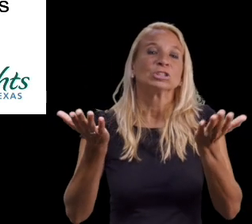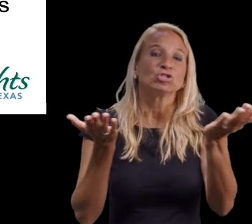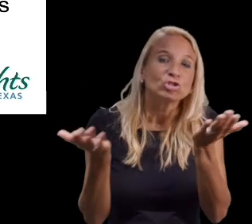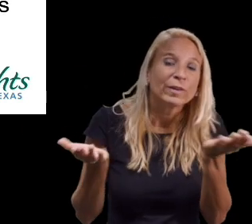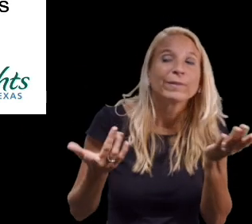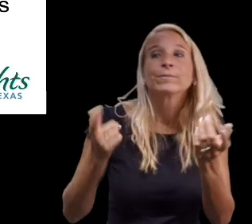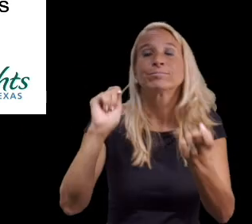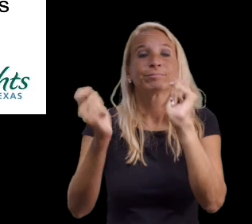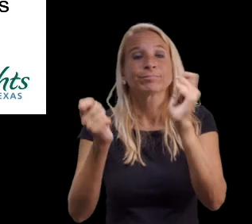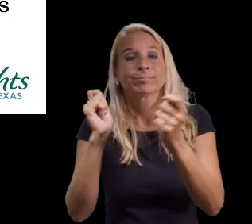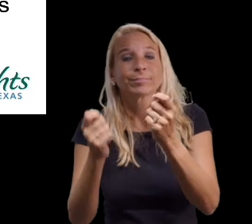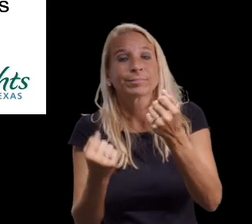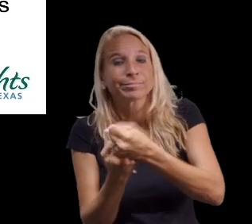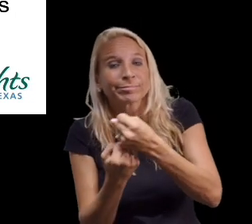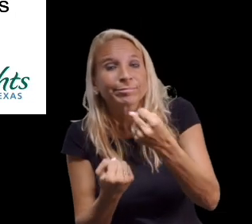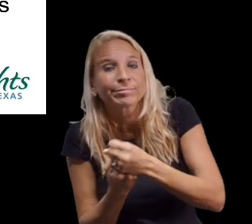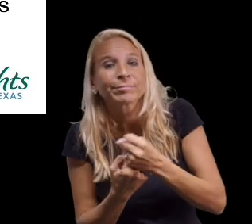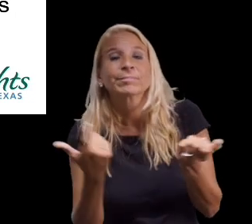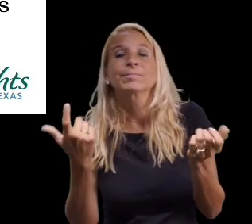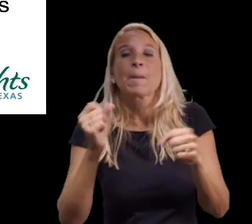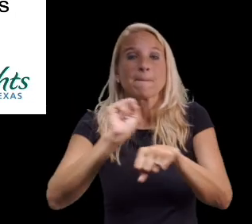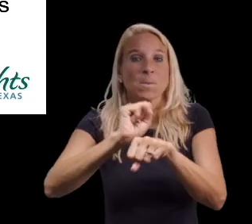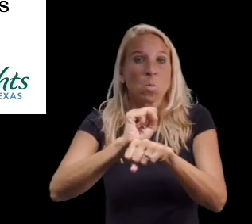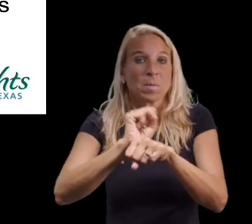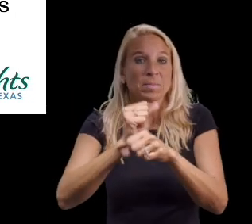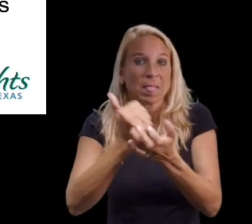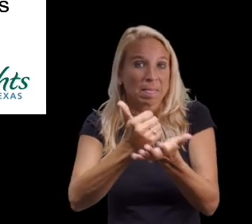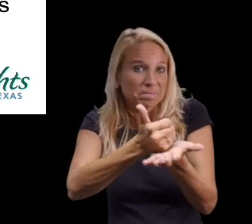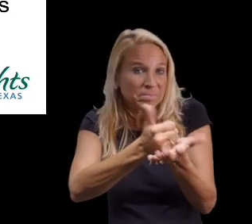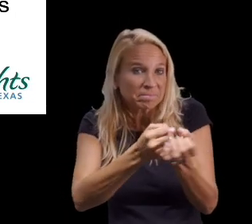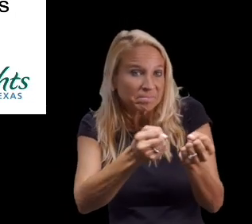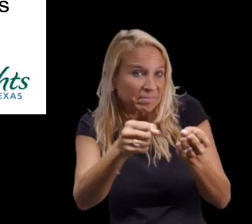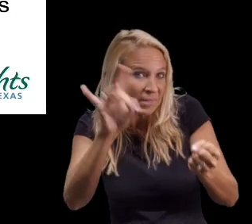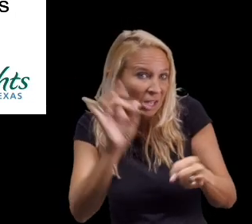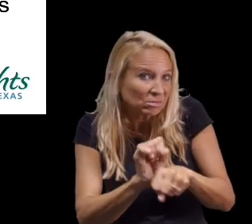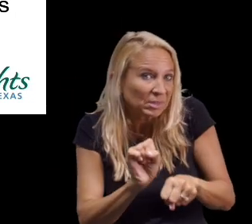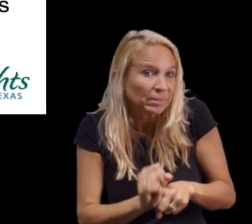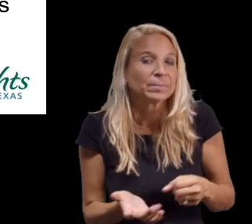Respite services, adaptive aids, employment assistance,